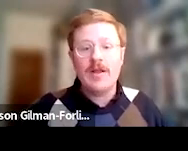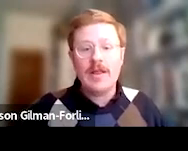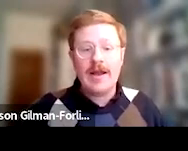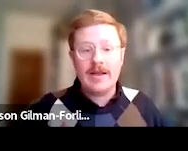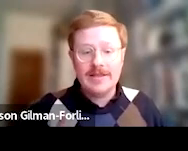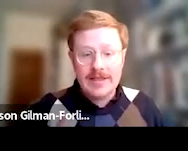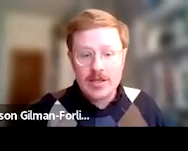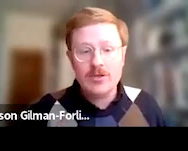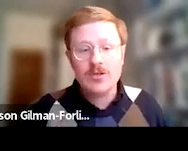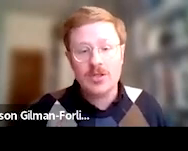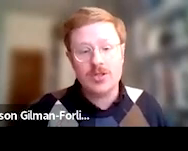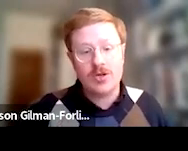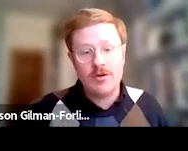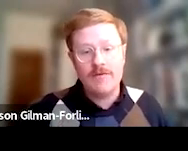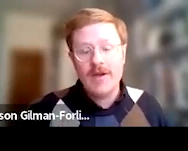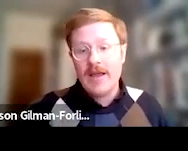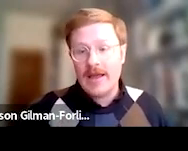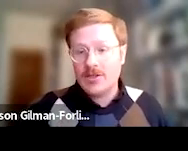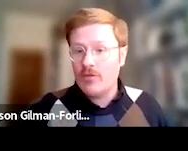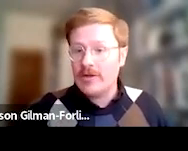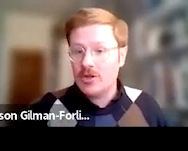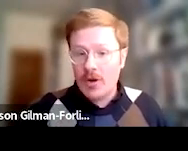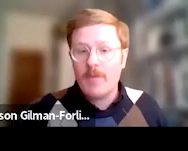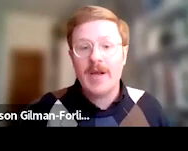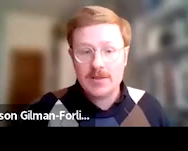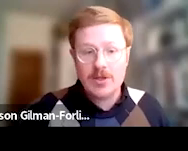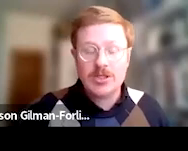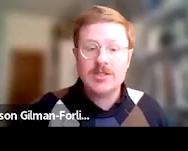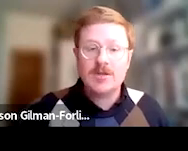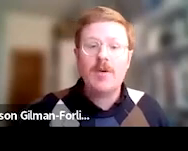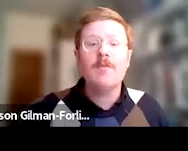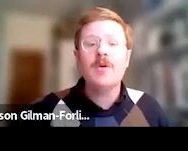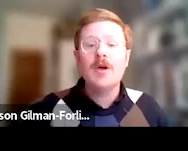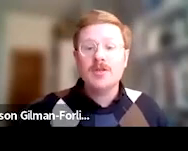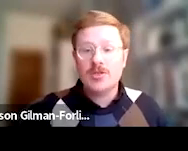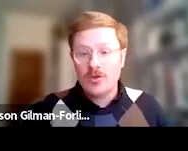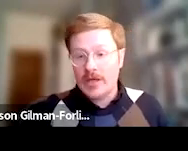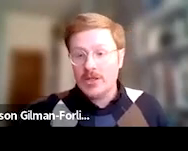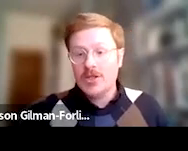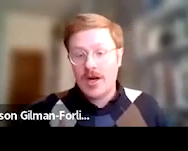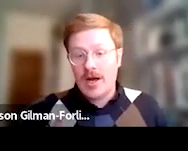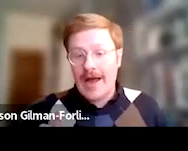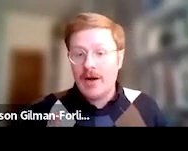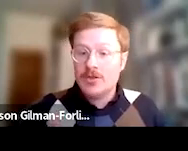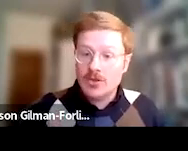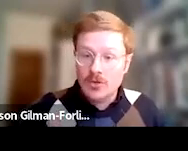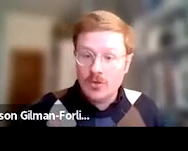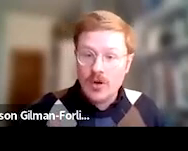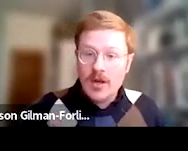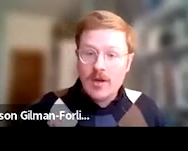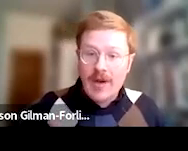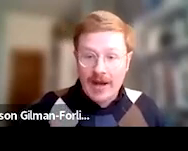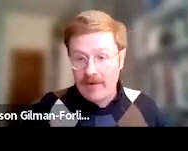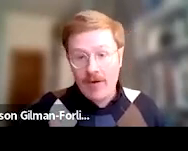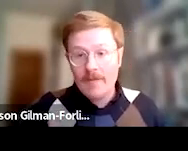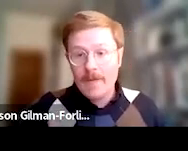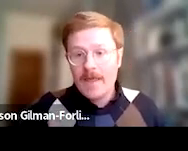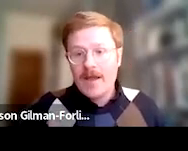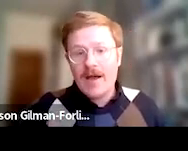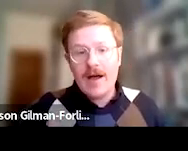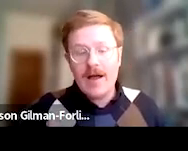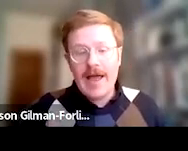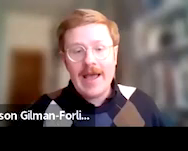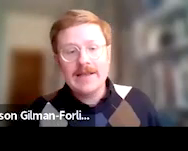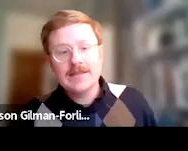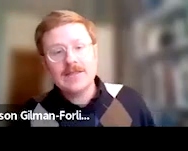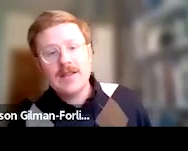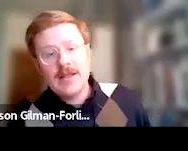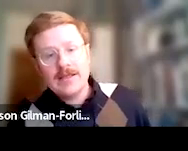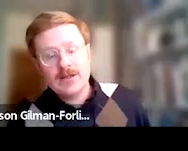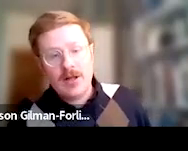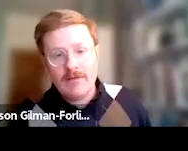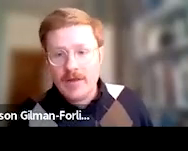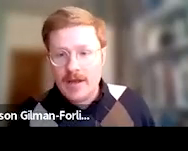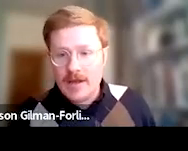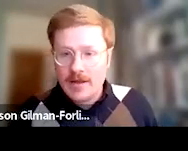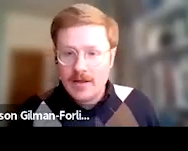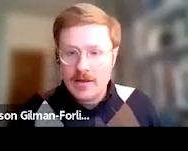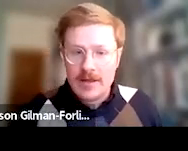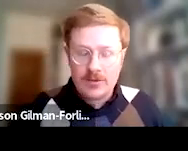one that continues to serve its original purpose, which is to pump sewage out to Back River. It's